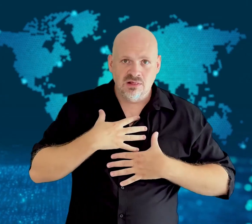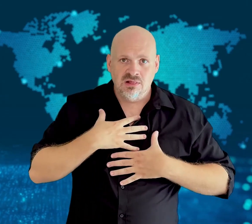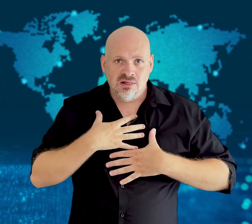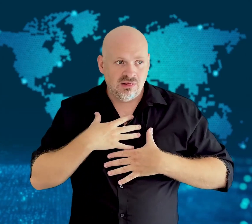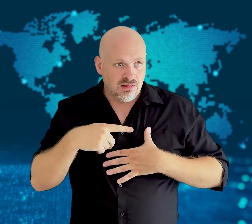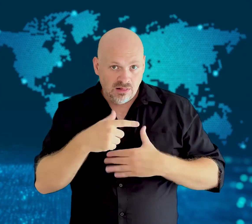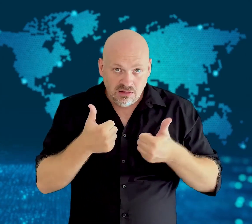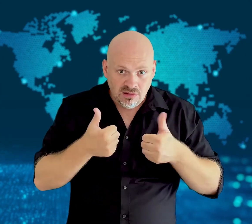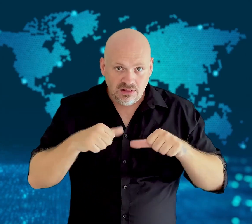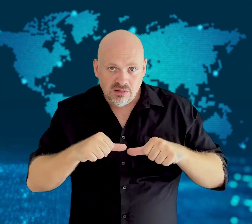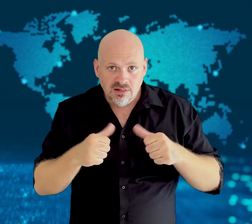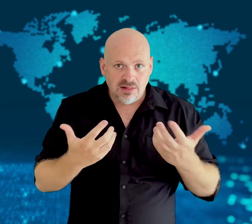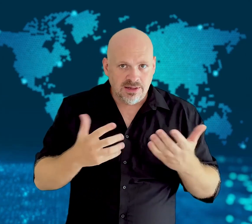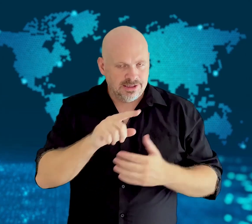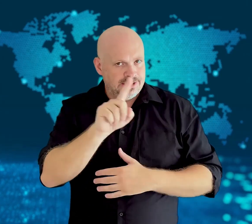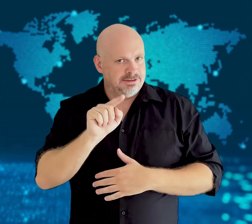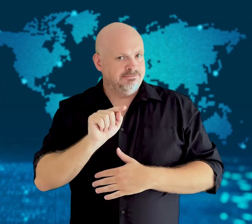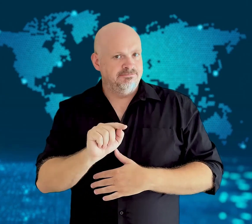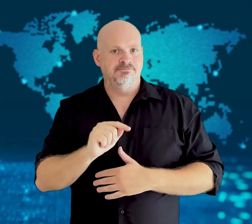their loved ones.